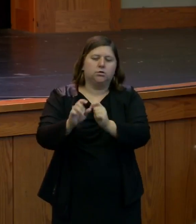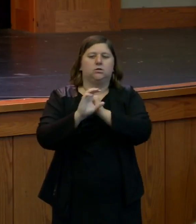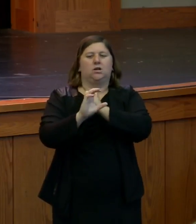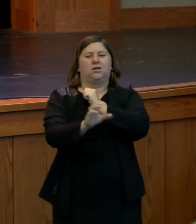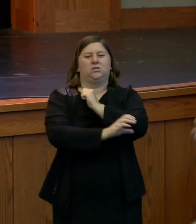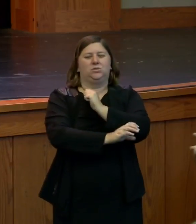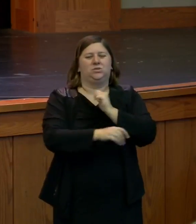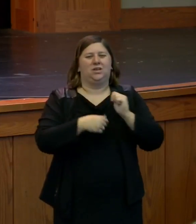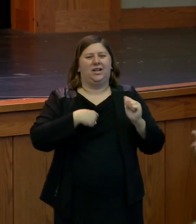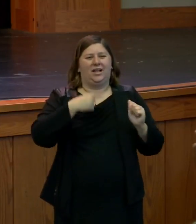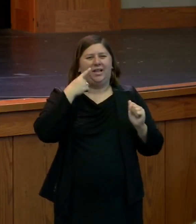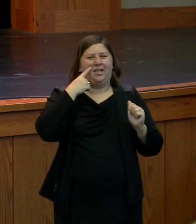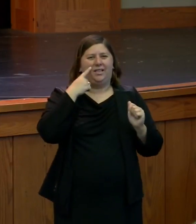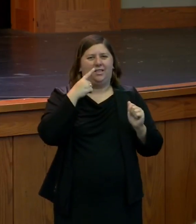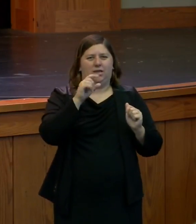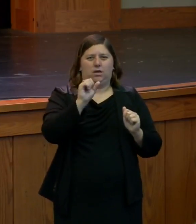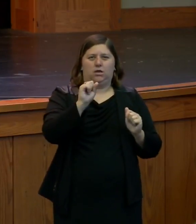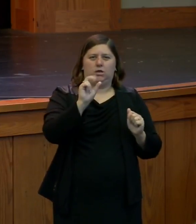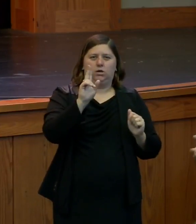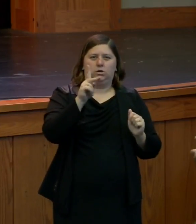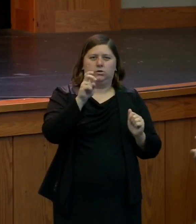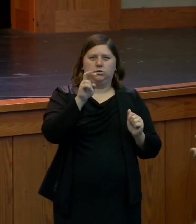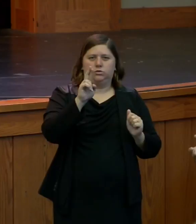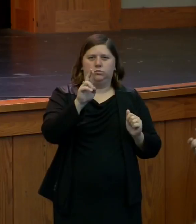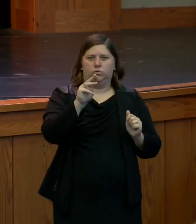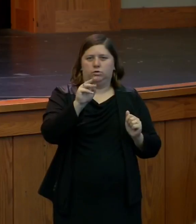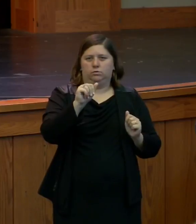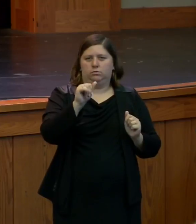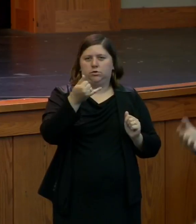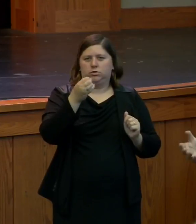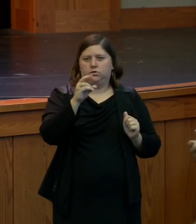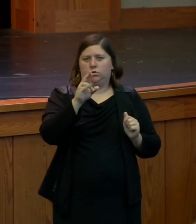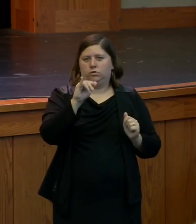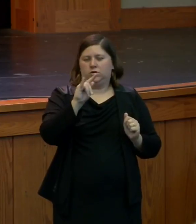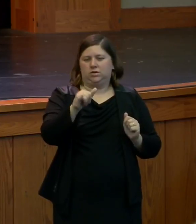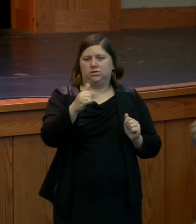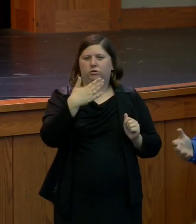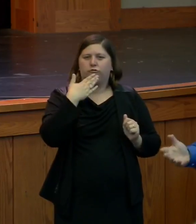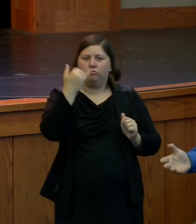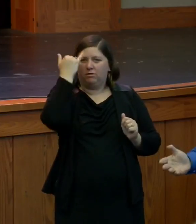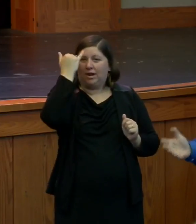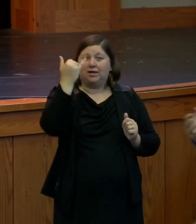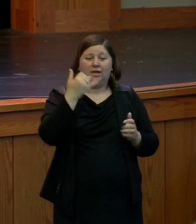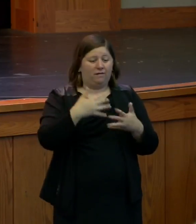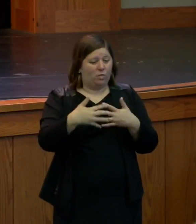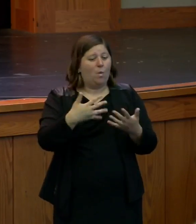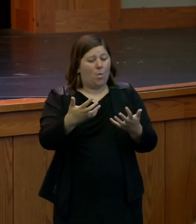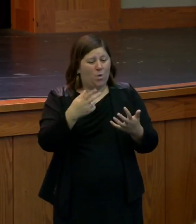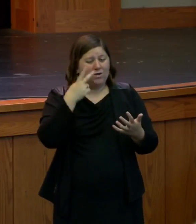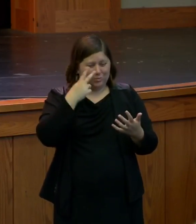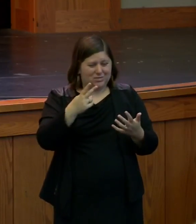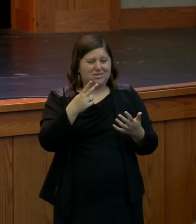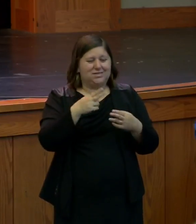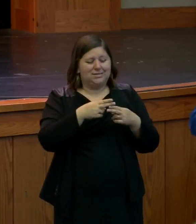I JUST THINK IN GENERAL SUPER MAJORITIES ARE A GOOD IDEA AS MUCH AS I MIGHT WANT TO SEE CHANGES IN THE SHORT TERM I